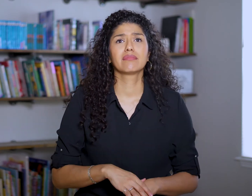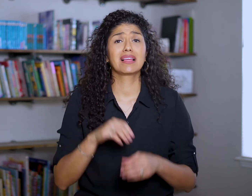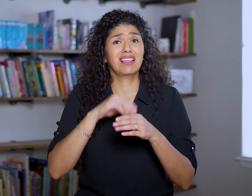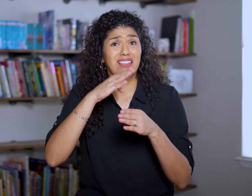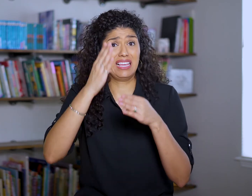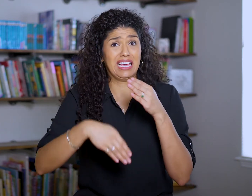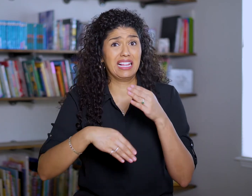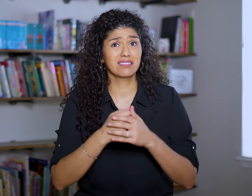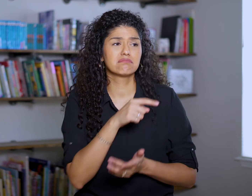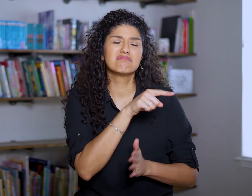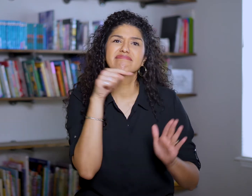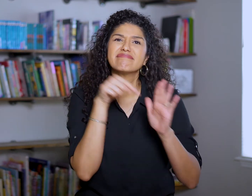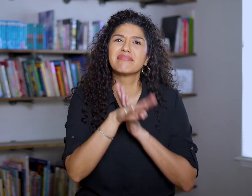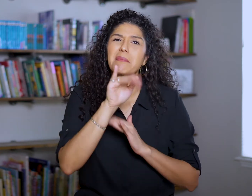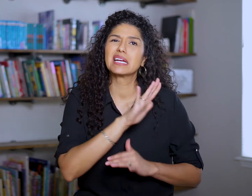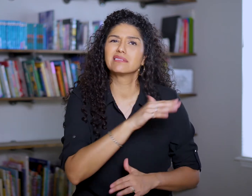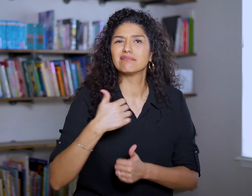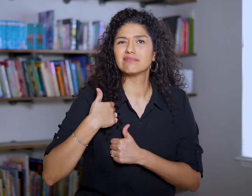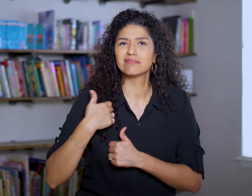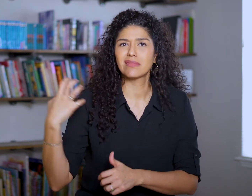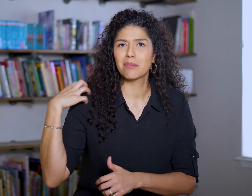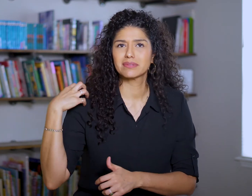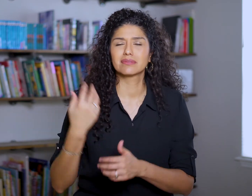and eventually he’s killed by his military captains,